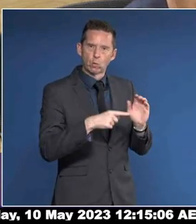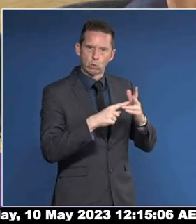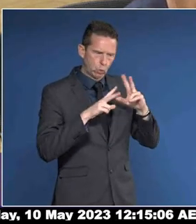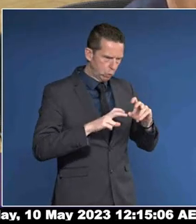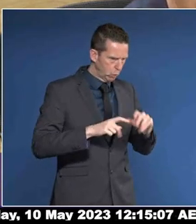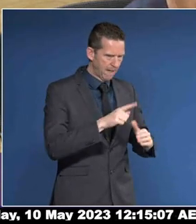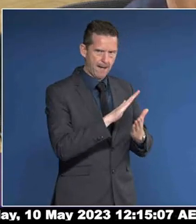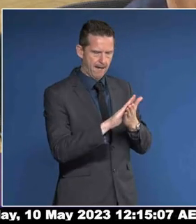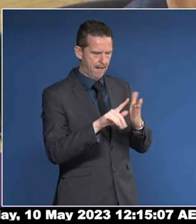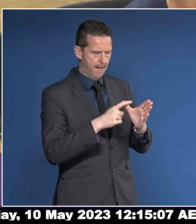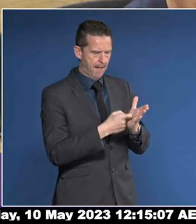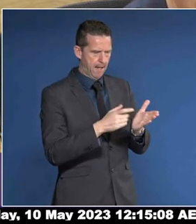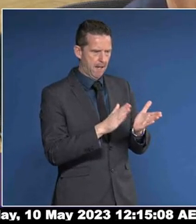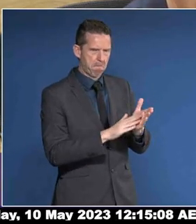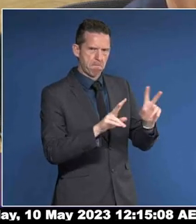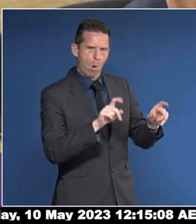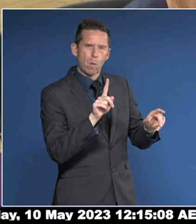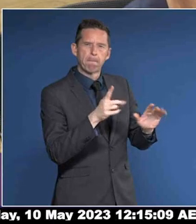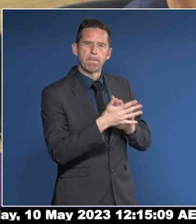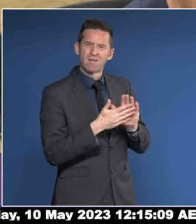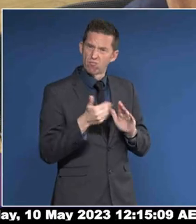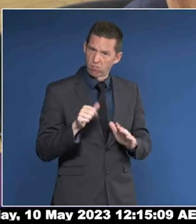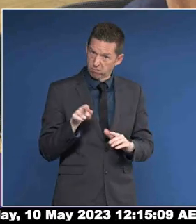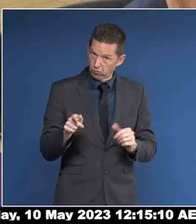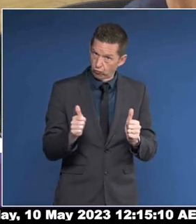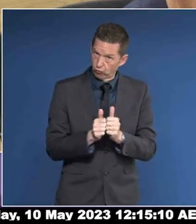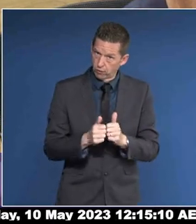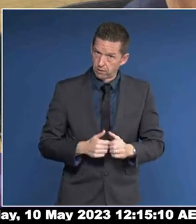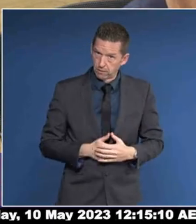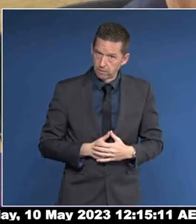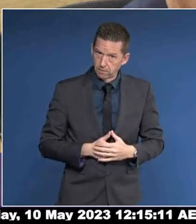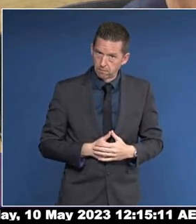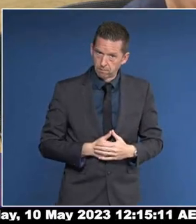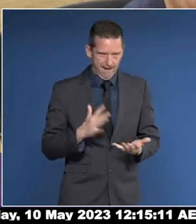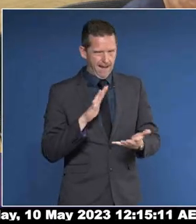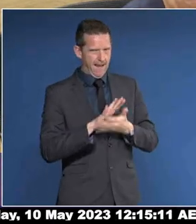You would agree with that? How can you investigate something if you don't know what